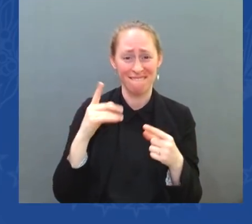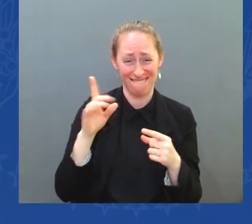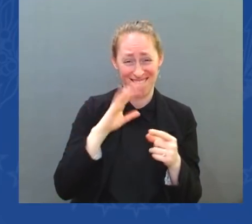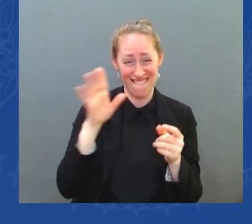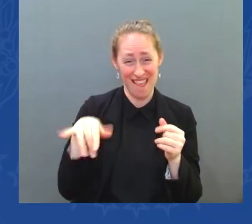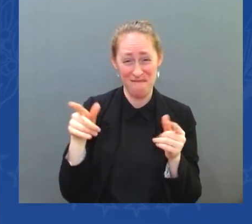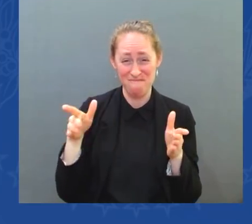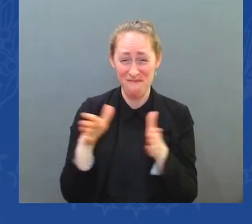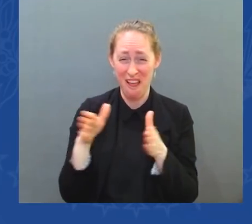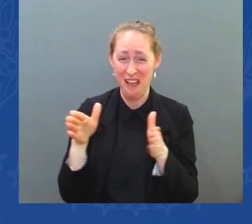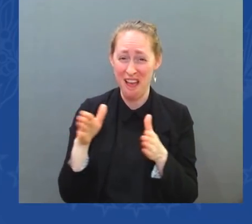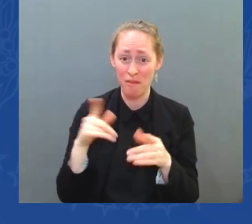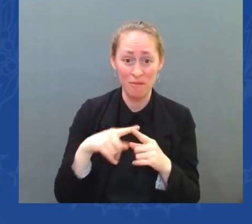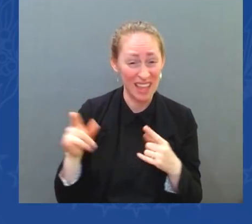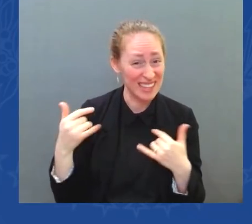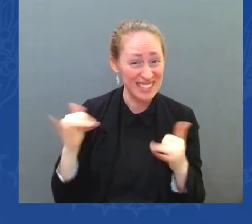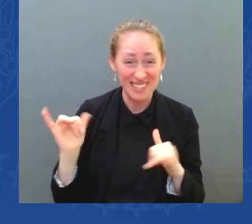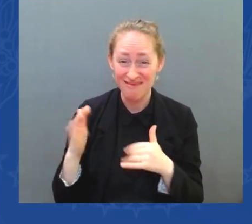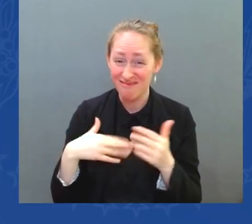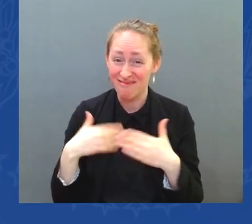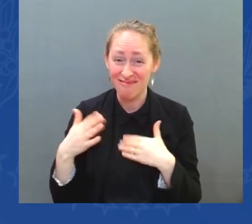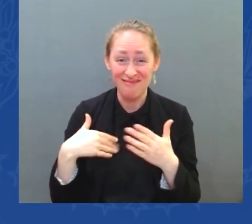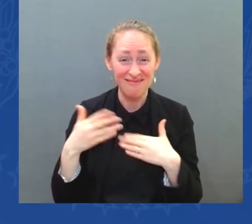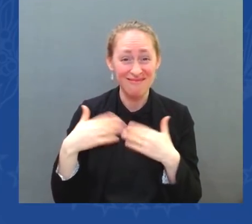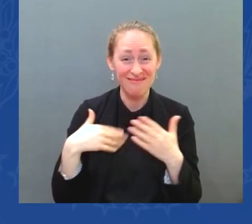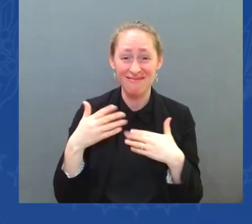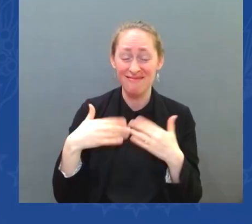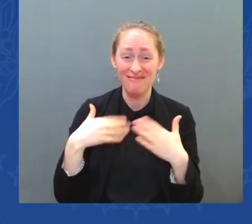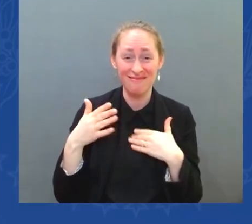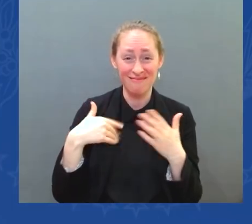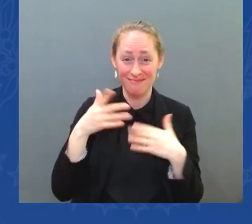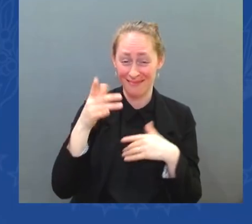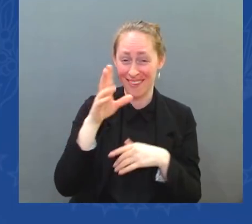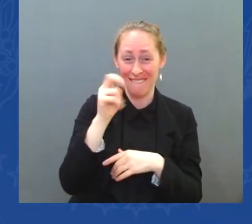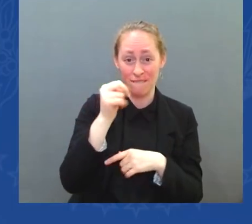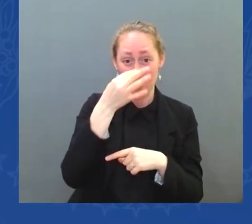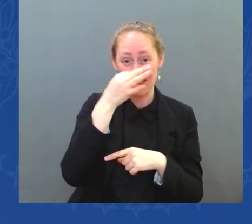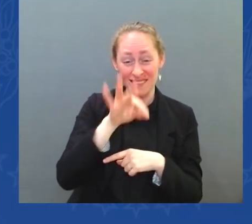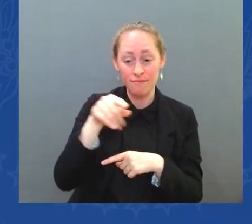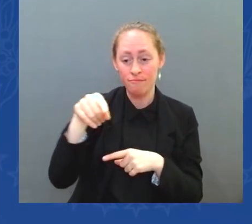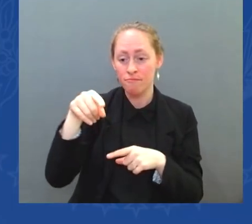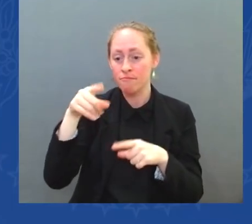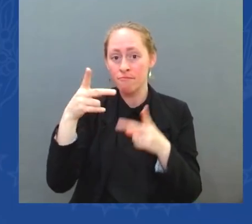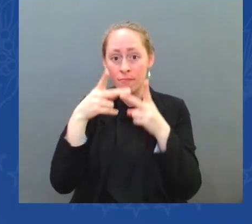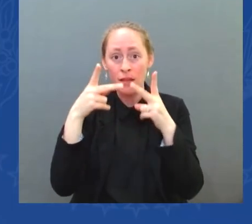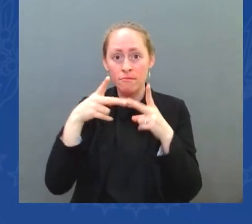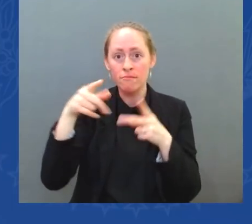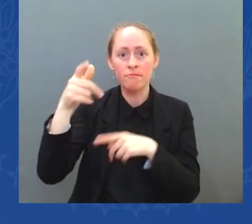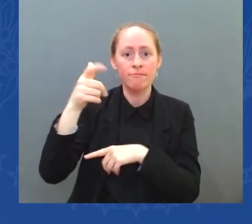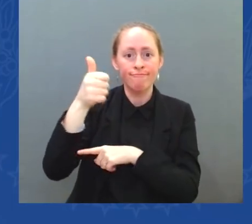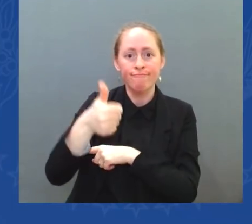but because they couldn't take the firetrucks across that bridge because they were afraid it would collapse, they had to go -- if I'm not mistaken,